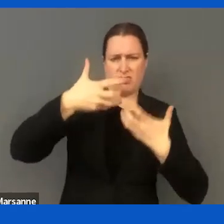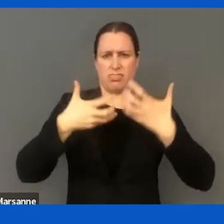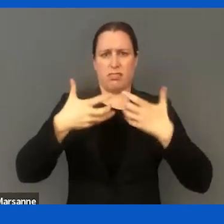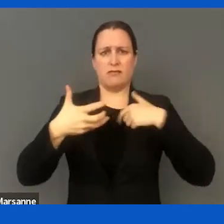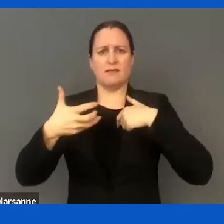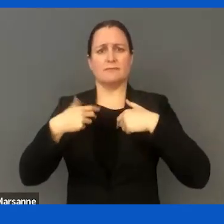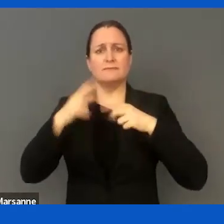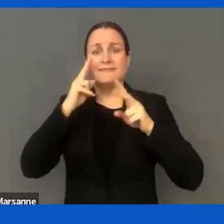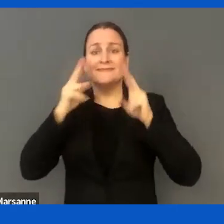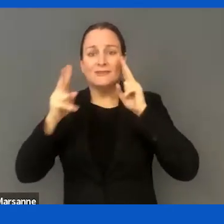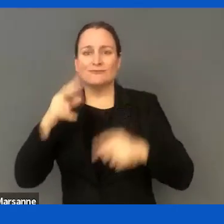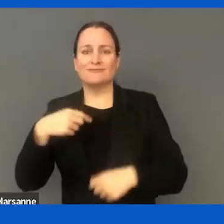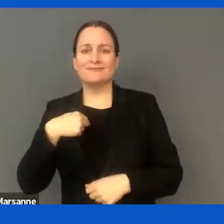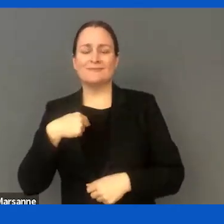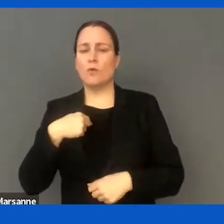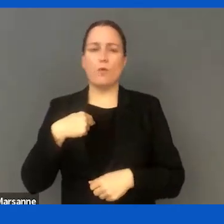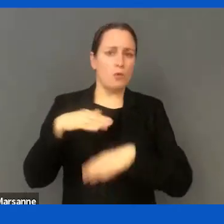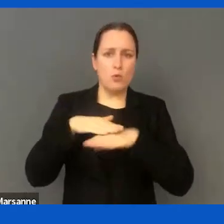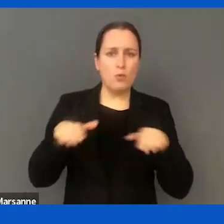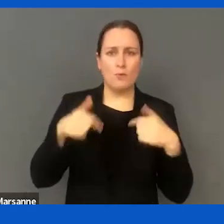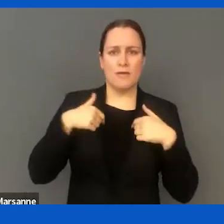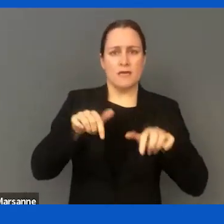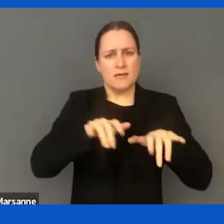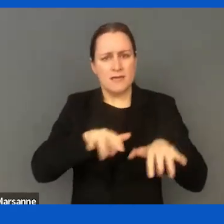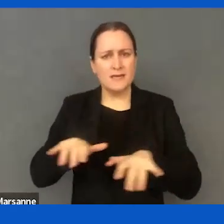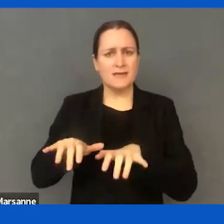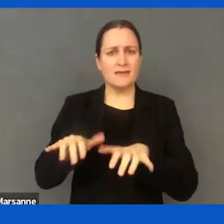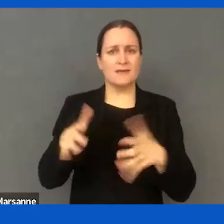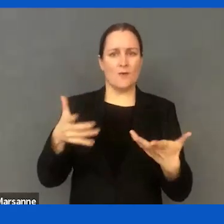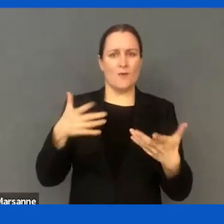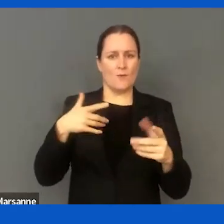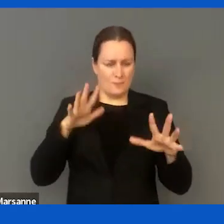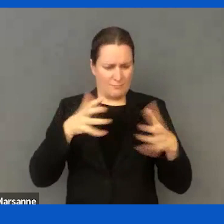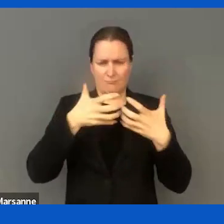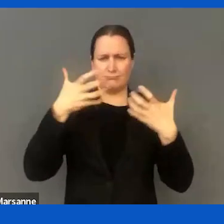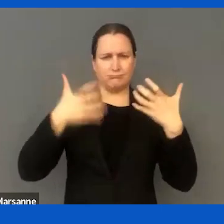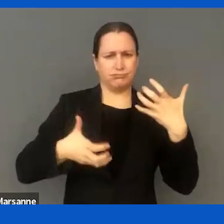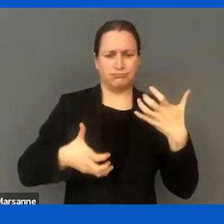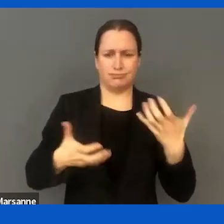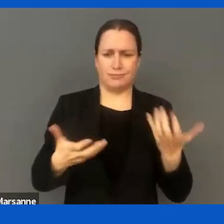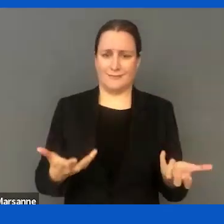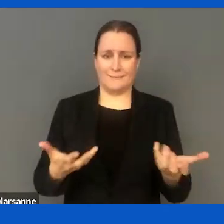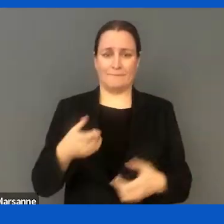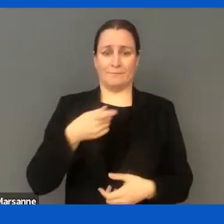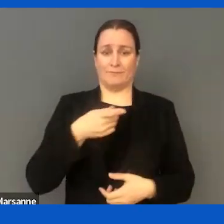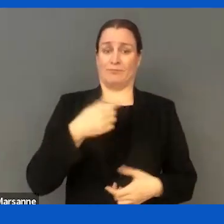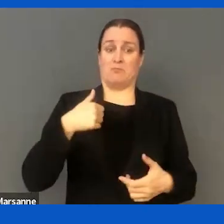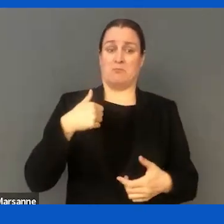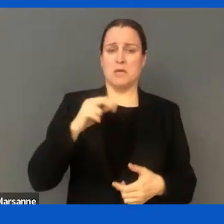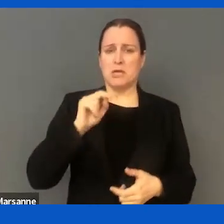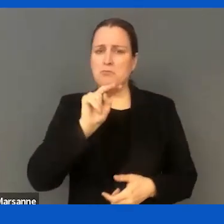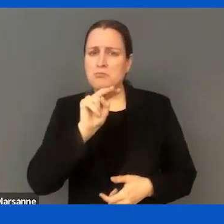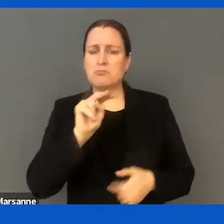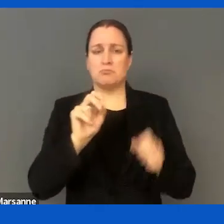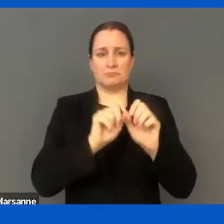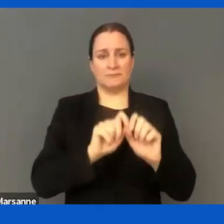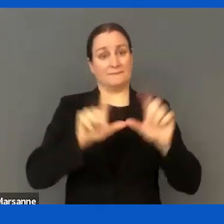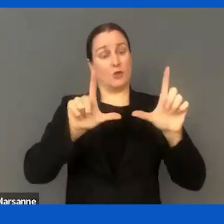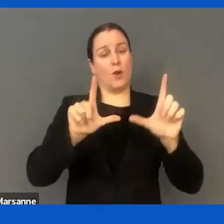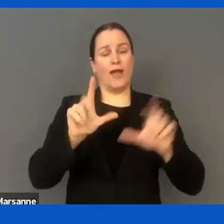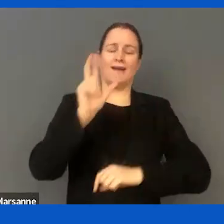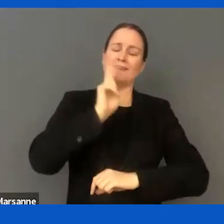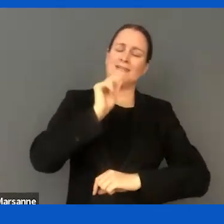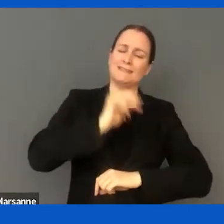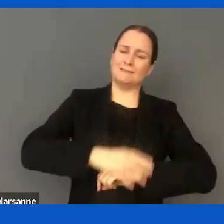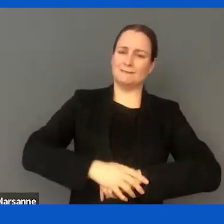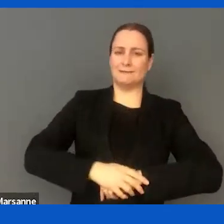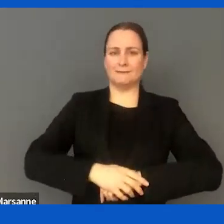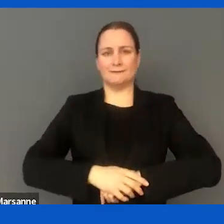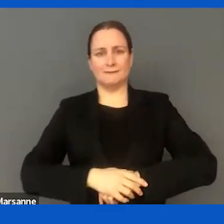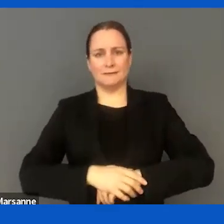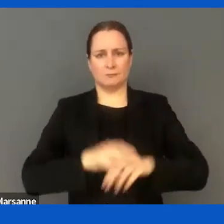the video don't support caption. If we have video that for example, have a source that is a video,